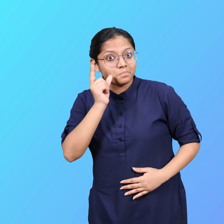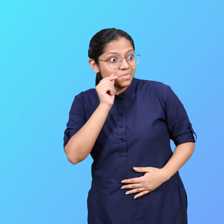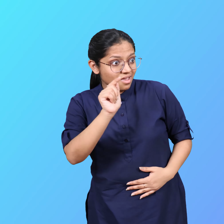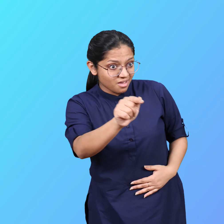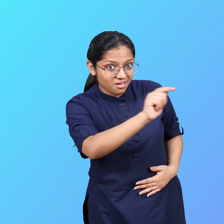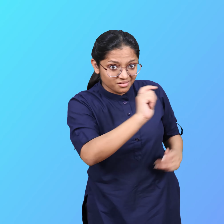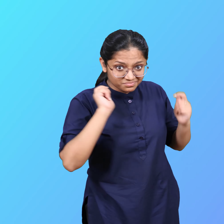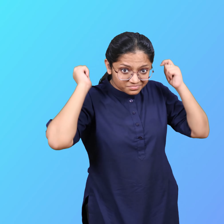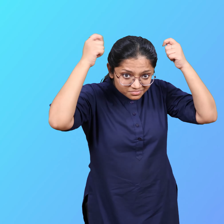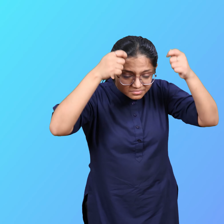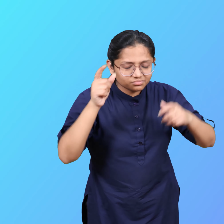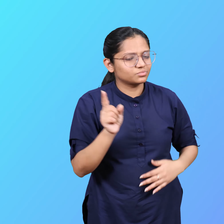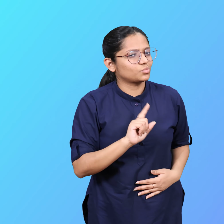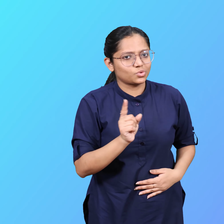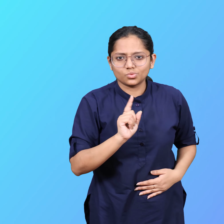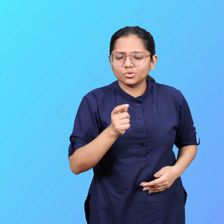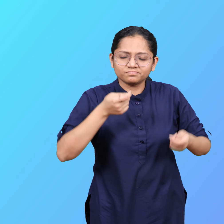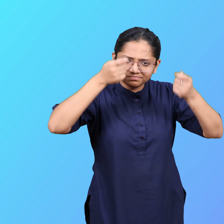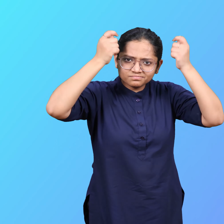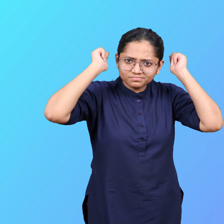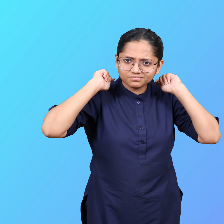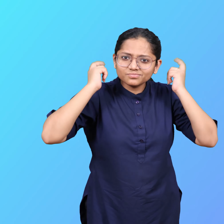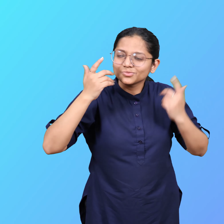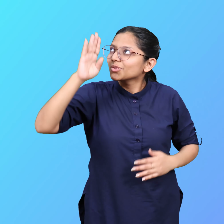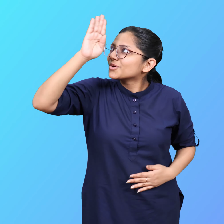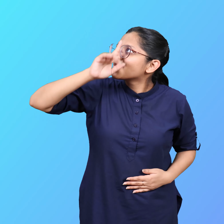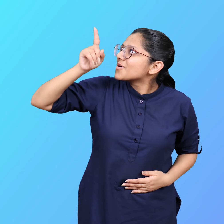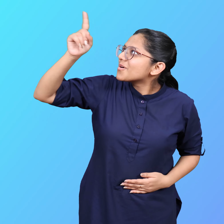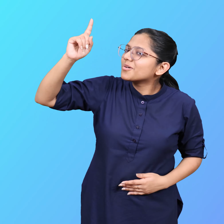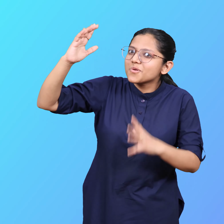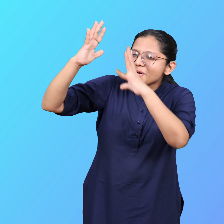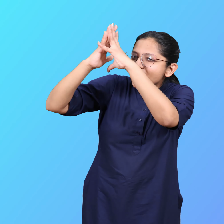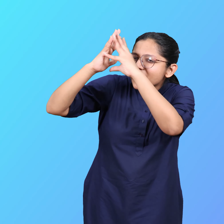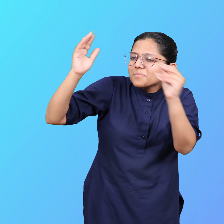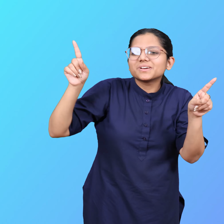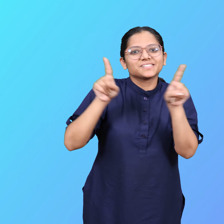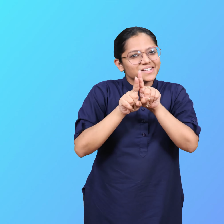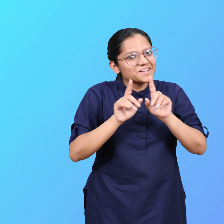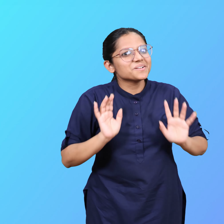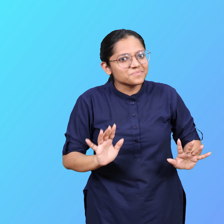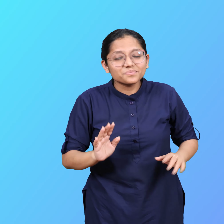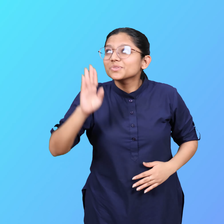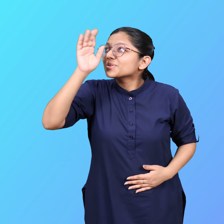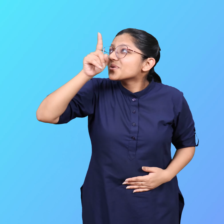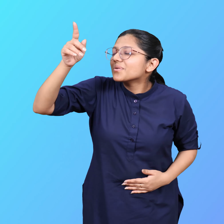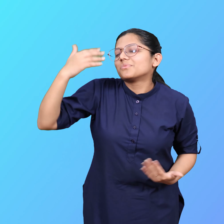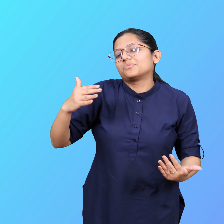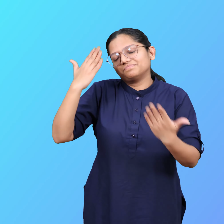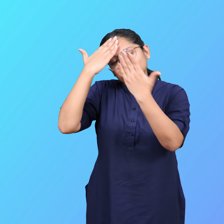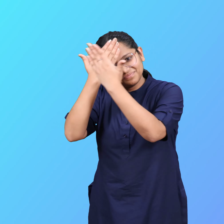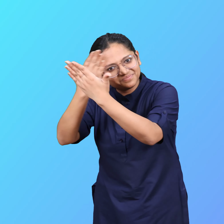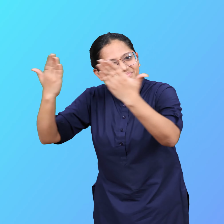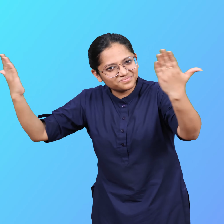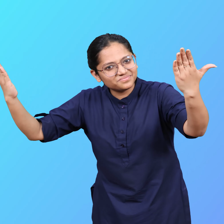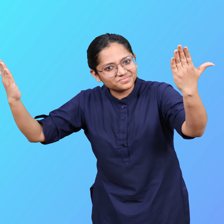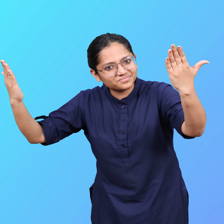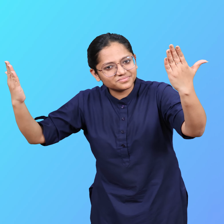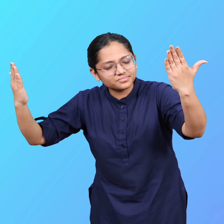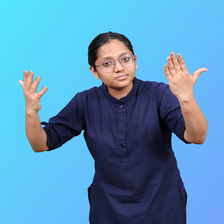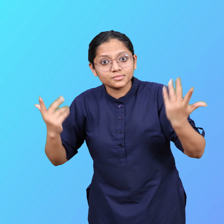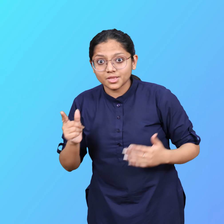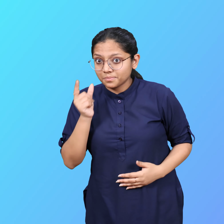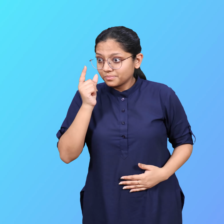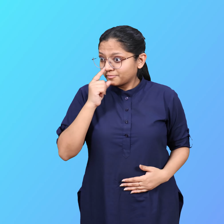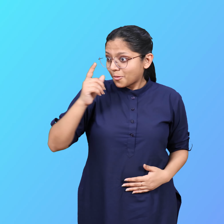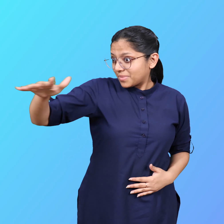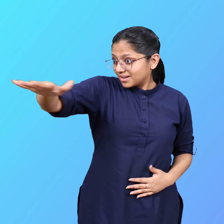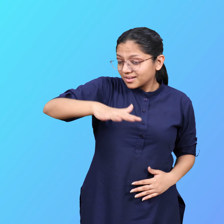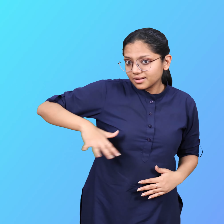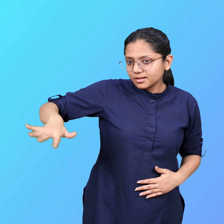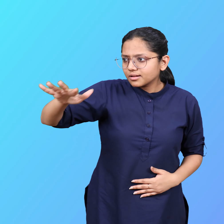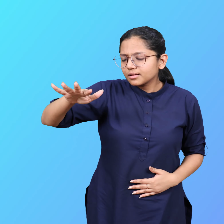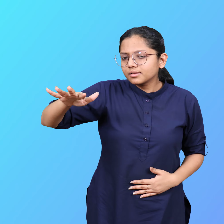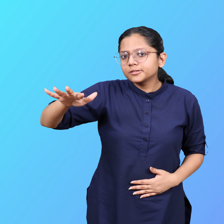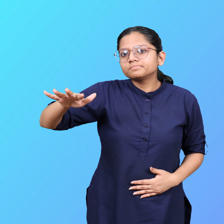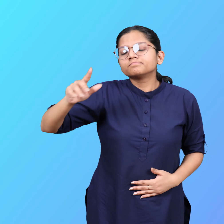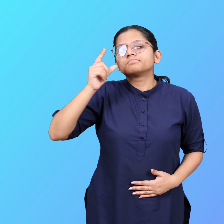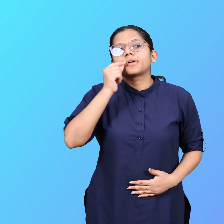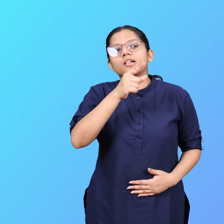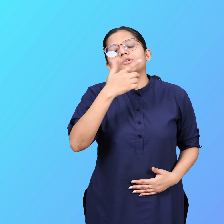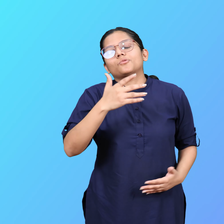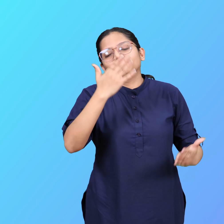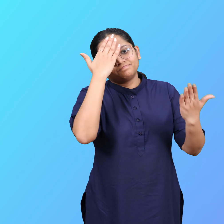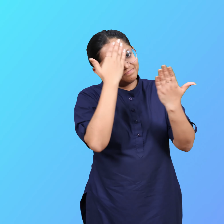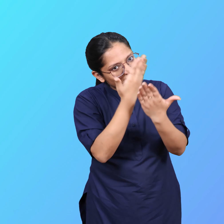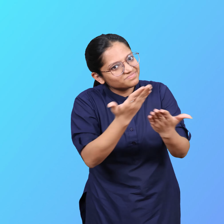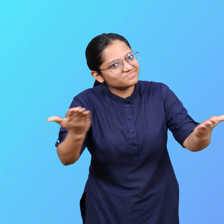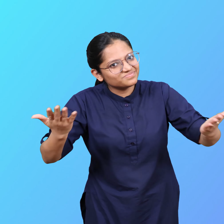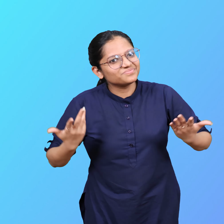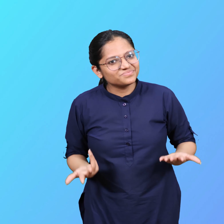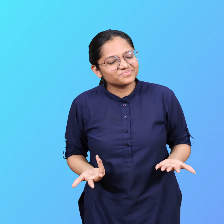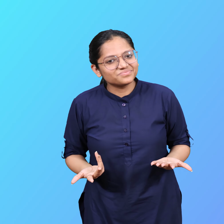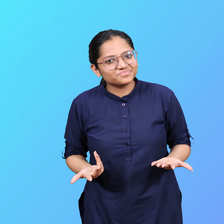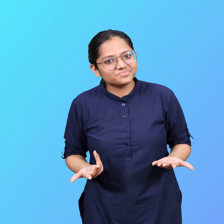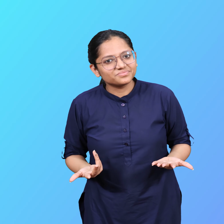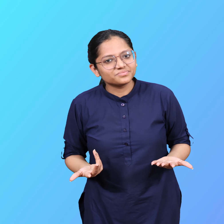But a man should not cover his head, because he is made like God and is God’s glory. But woman is man’s glory.